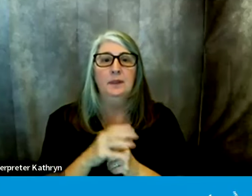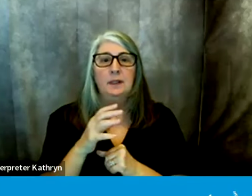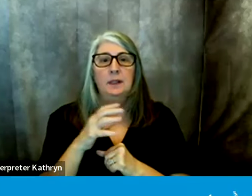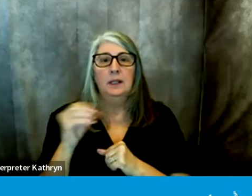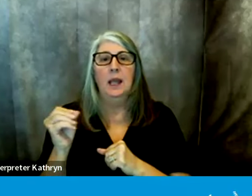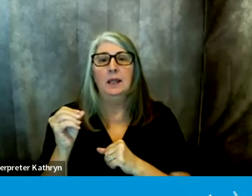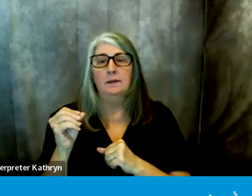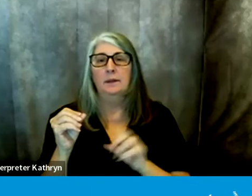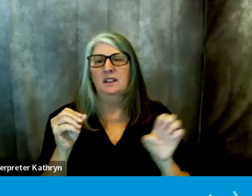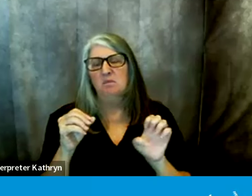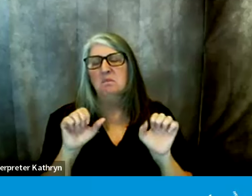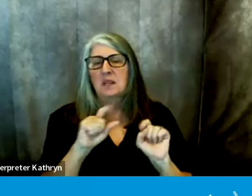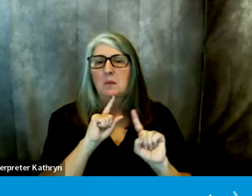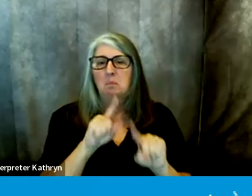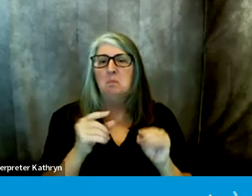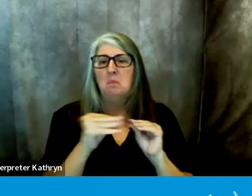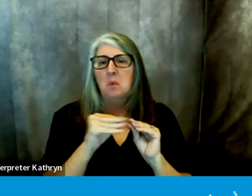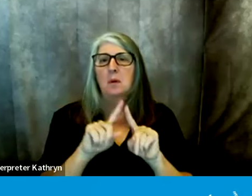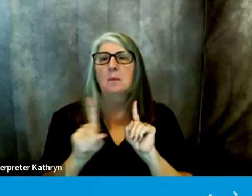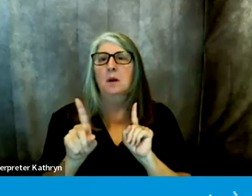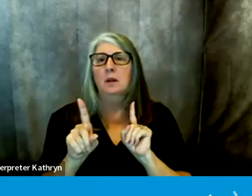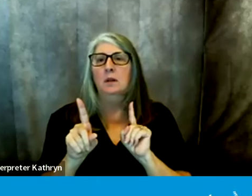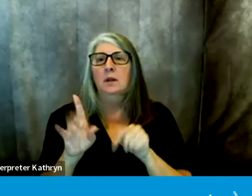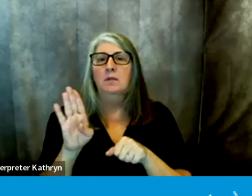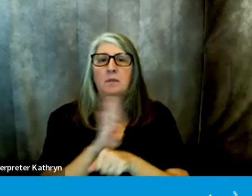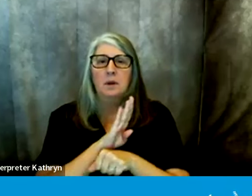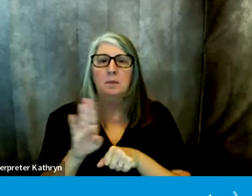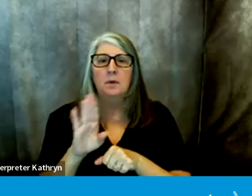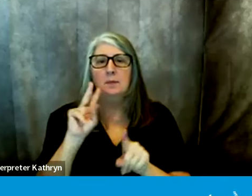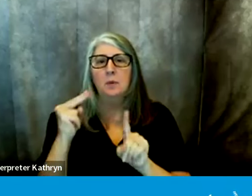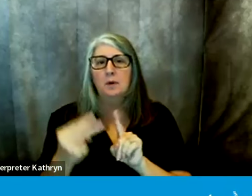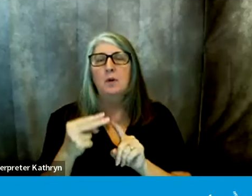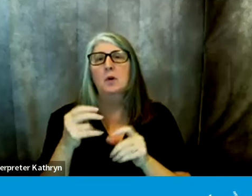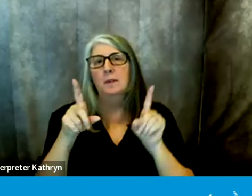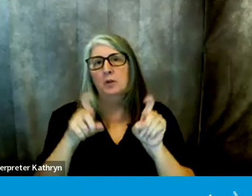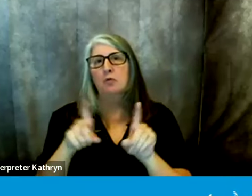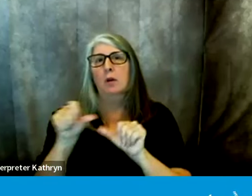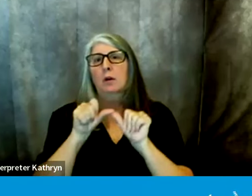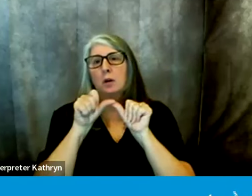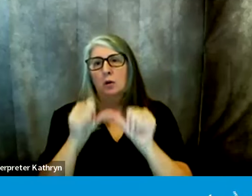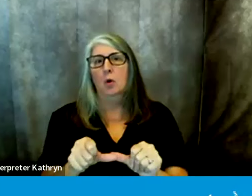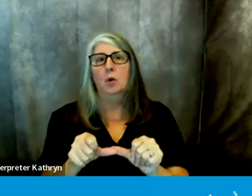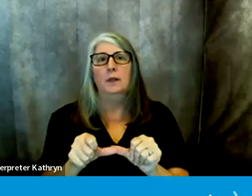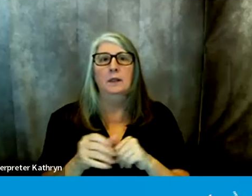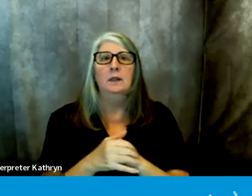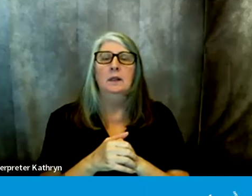But just from a company point of view and the trial that's ongoing for FDA registration, it is limited to individuals